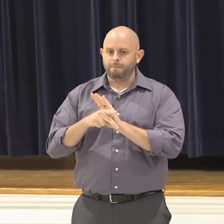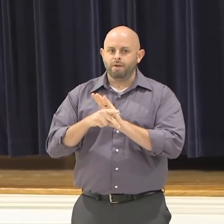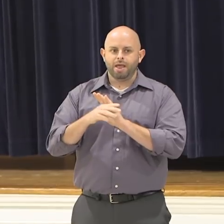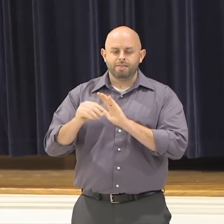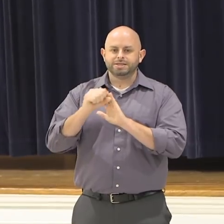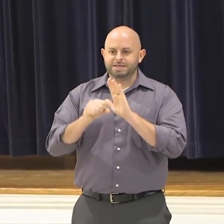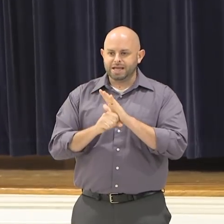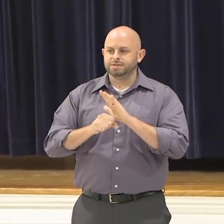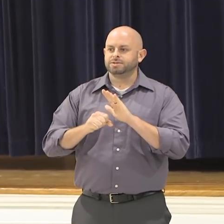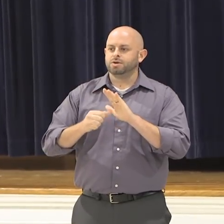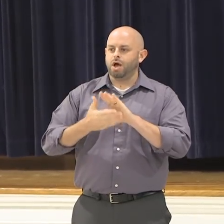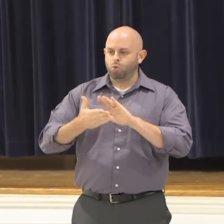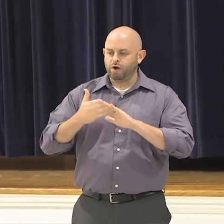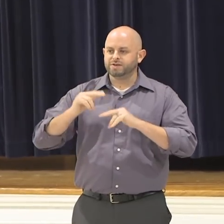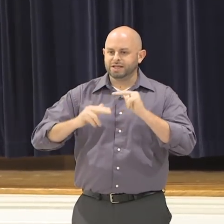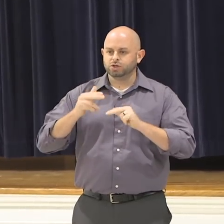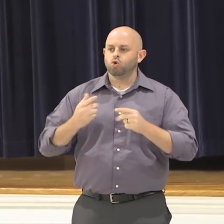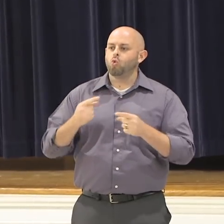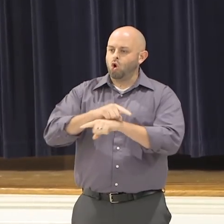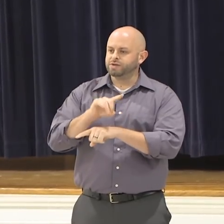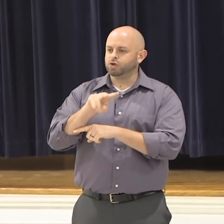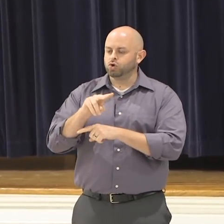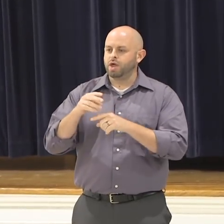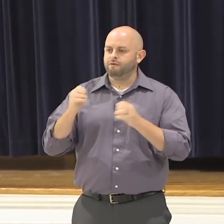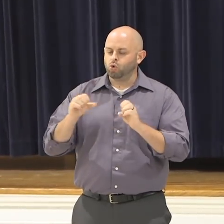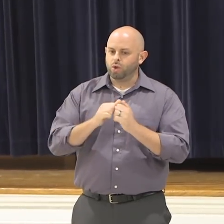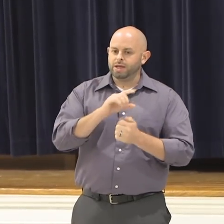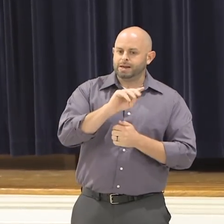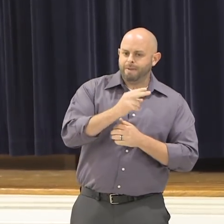facilities it was a cross divisional effort between DMA DMH DSOF governor